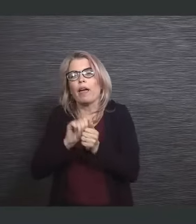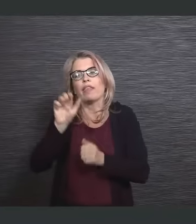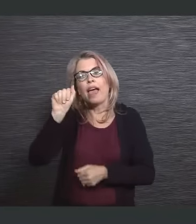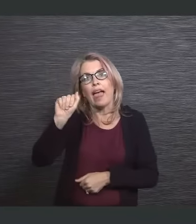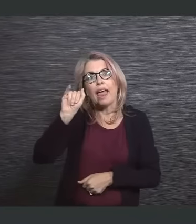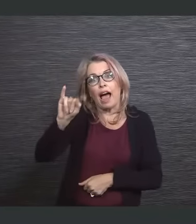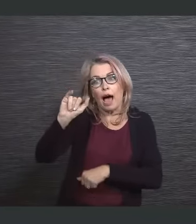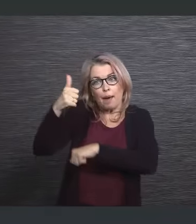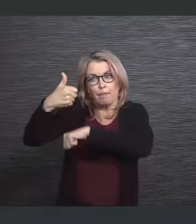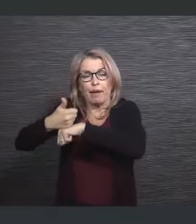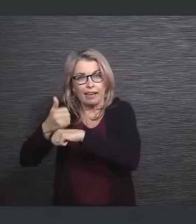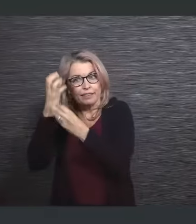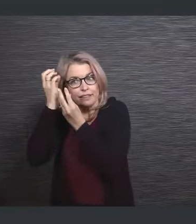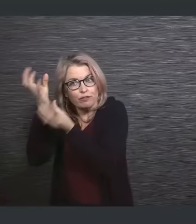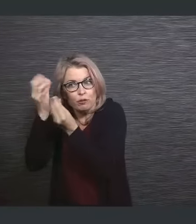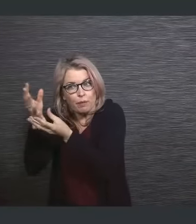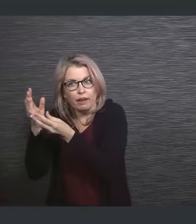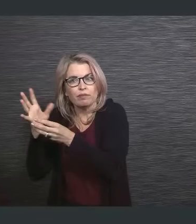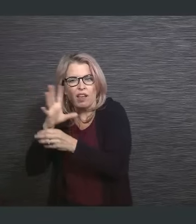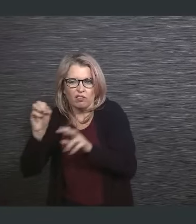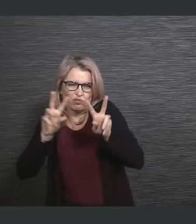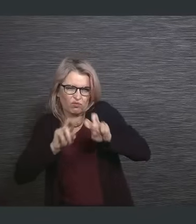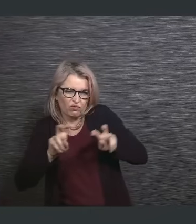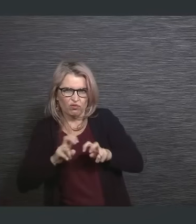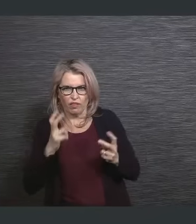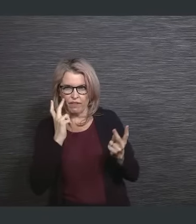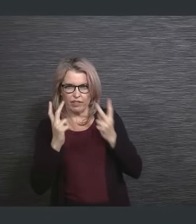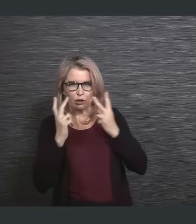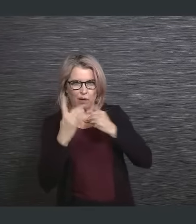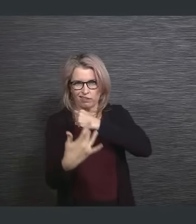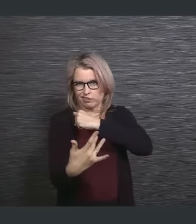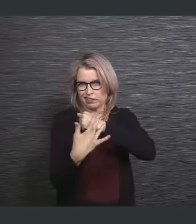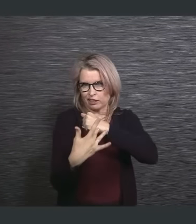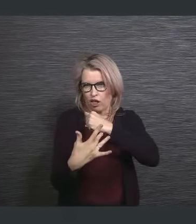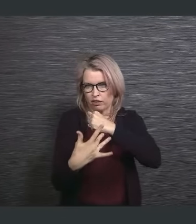and visualization technology.